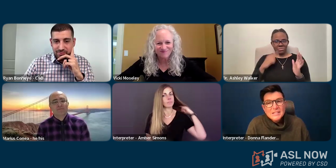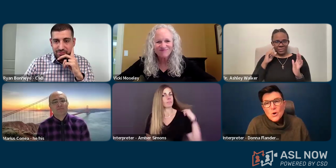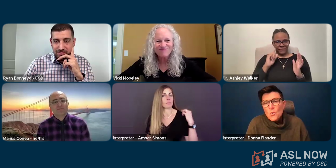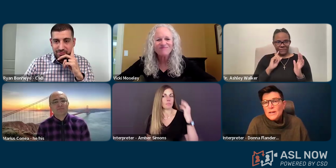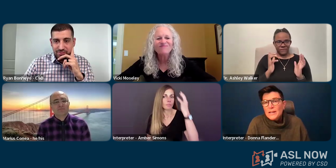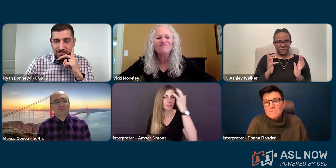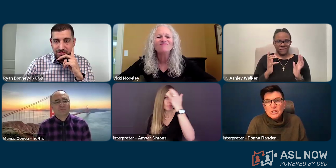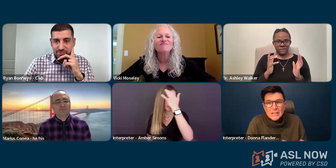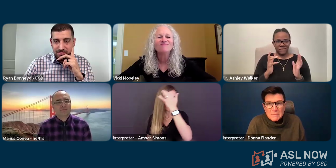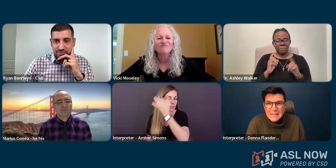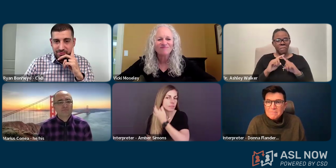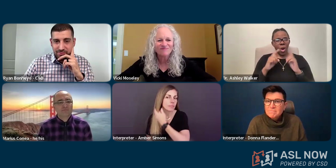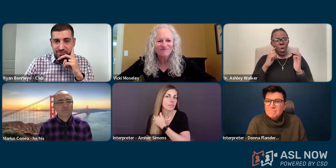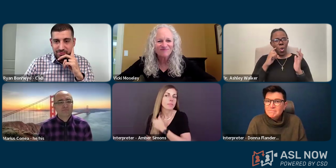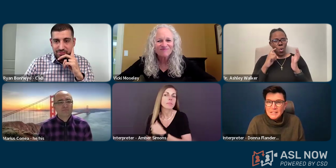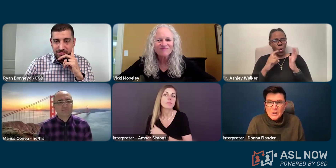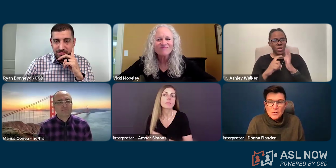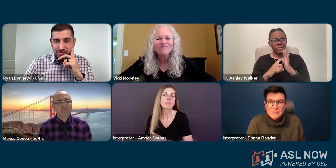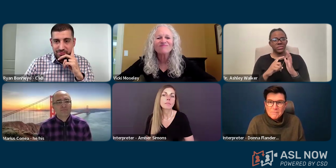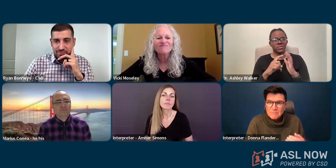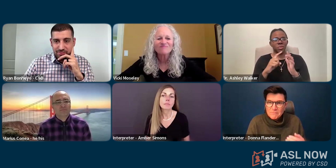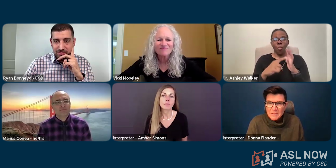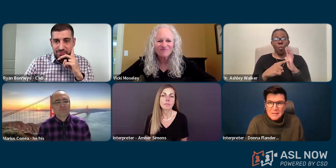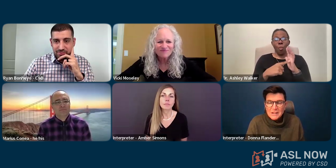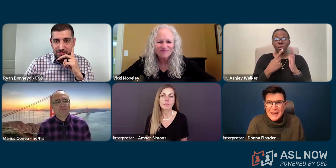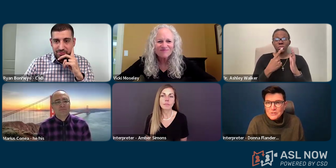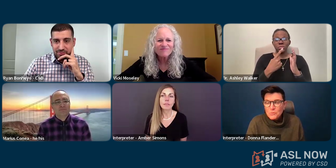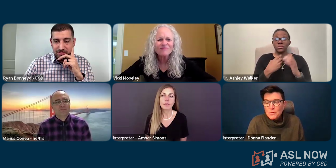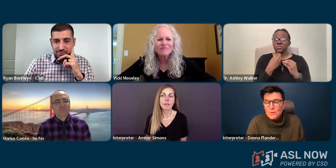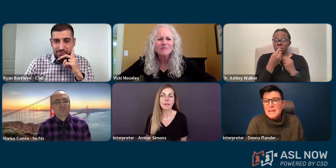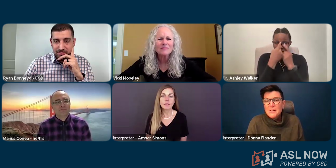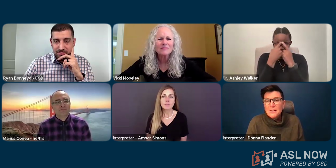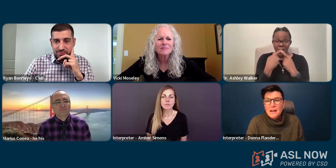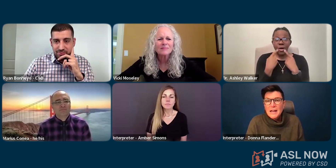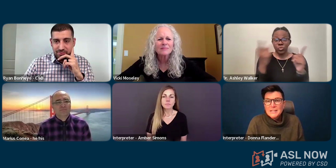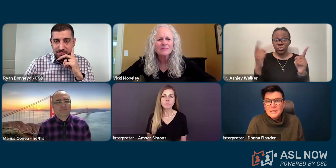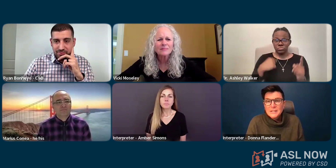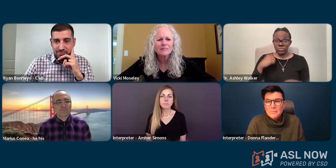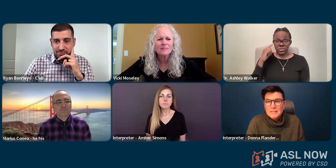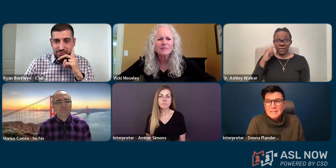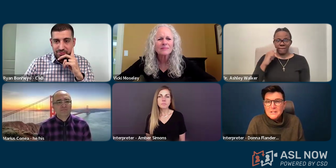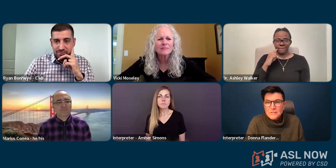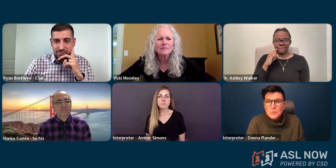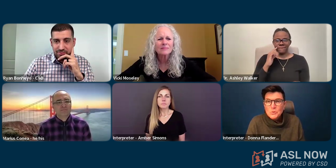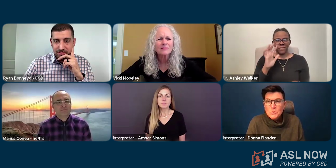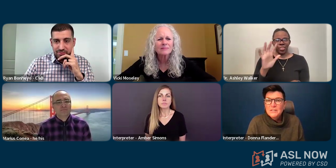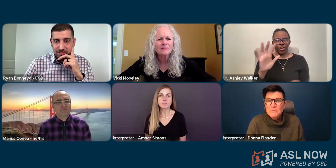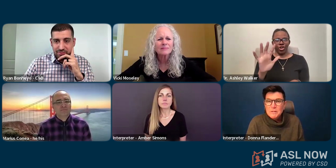and so look at me, you know, interacted with me as a as an individual.